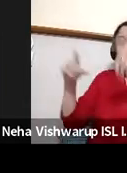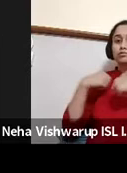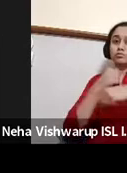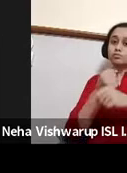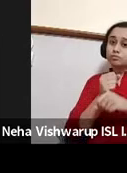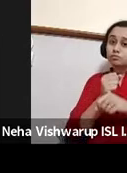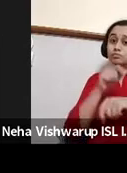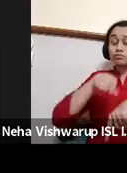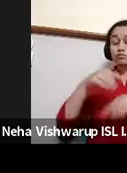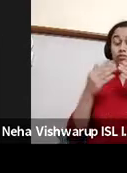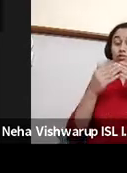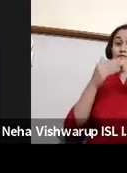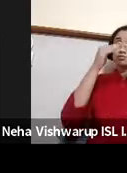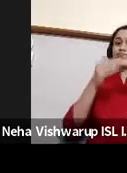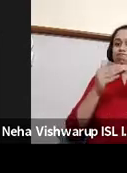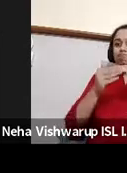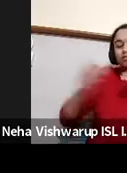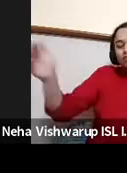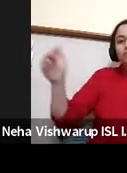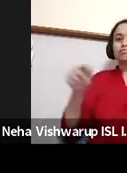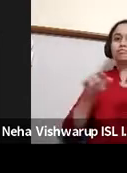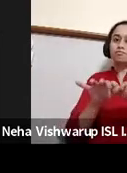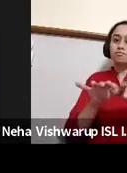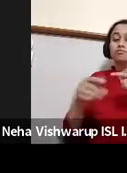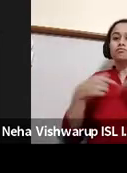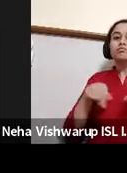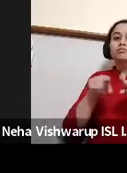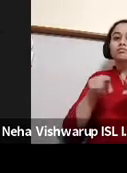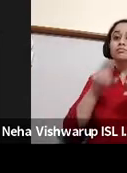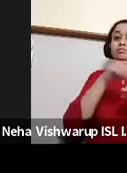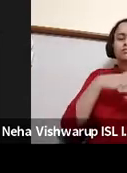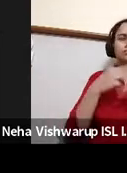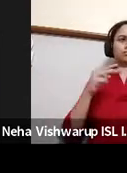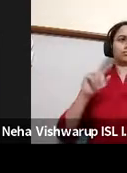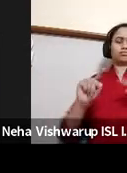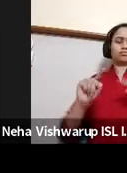away from his counter though not strictly making portraits suresh was nonetheless comfortable on